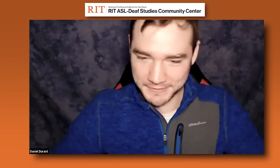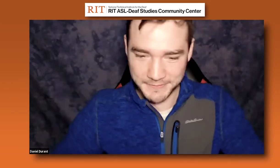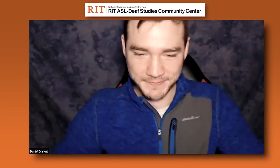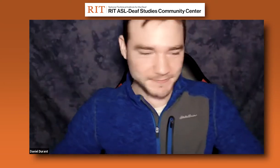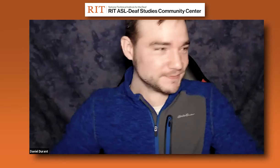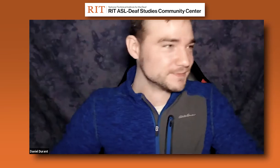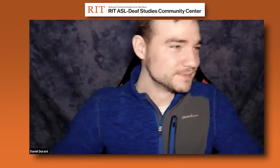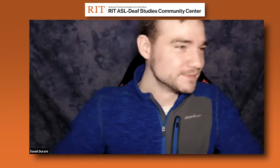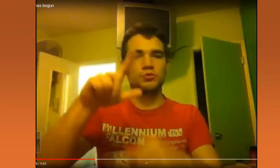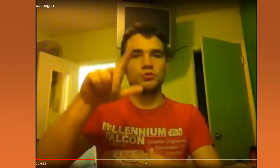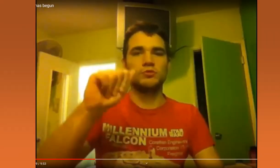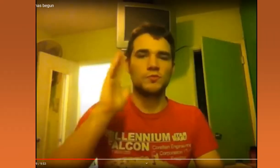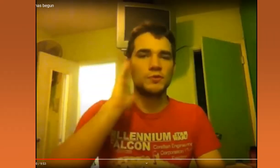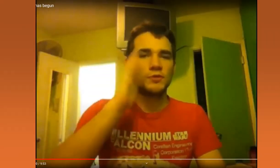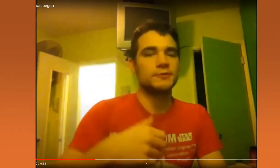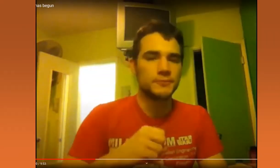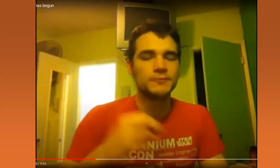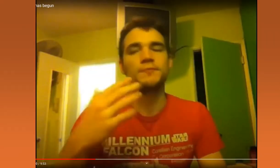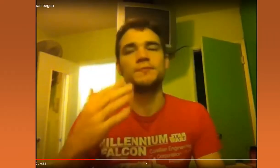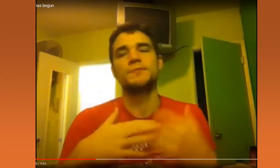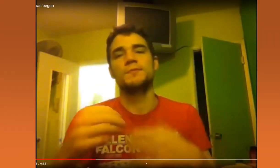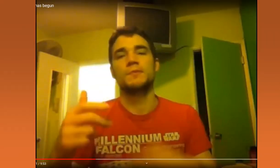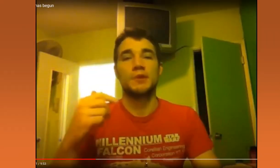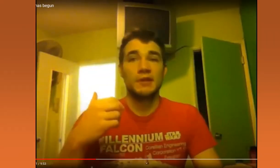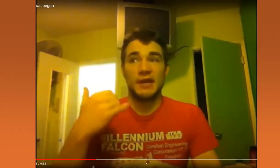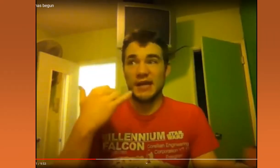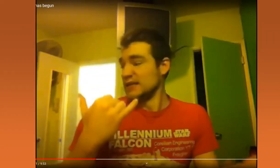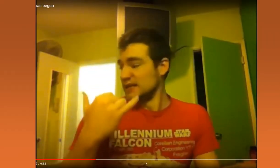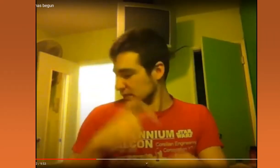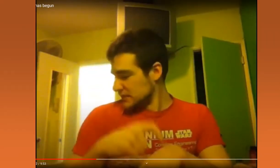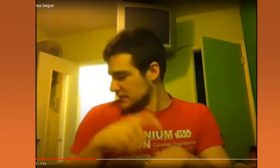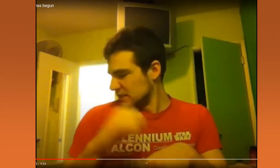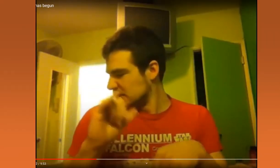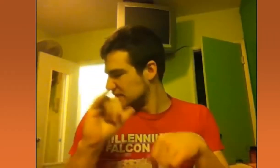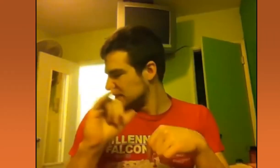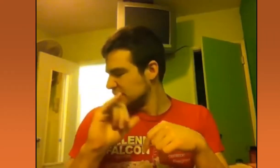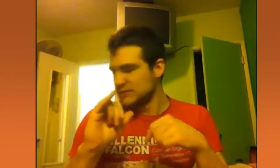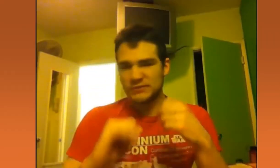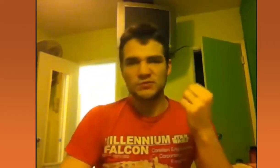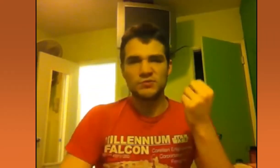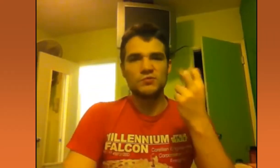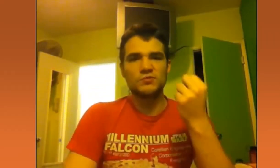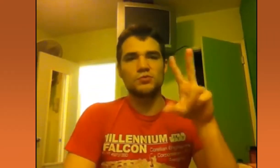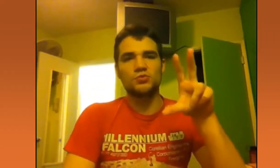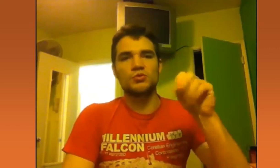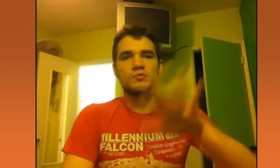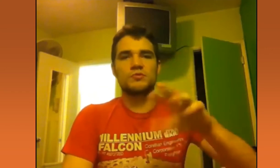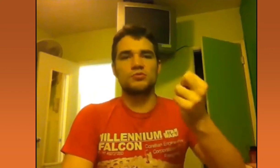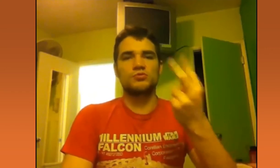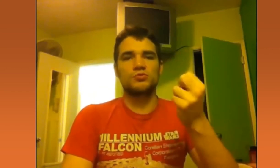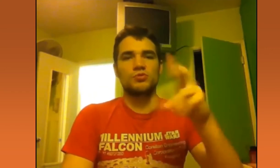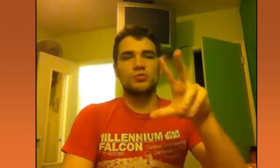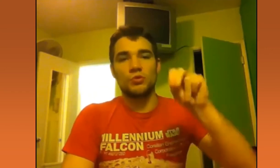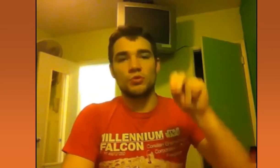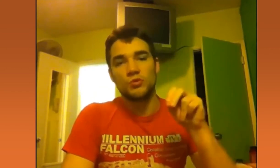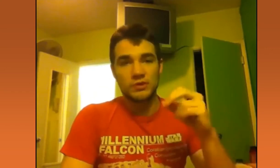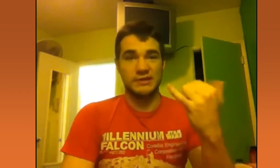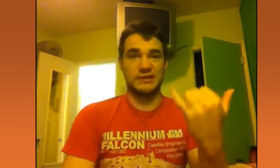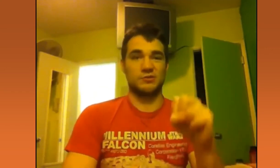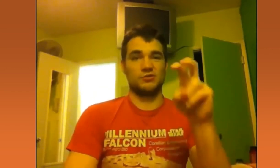of what I was doing then. And in the video, I was saying-- I have it at 12:30